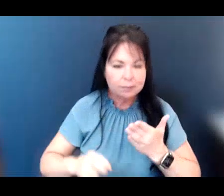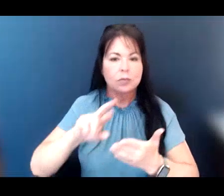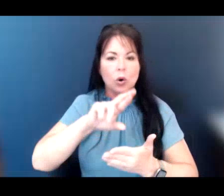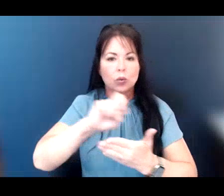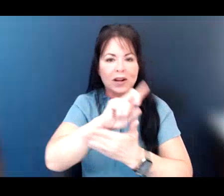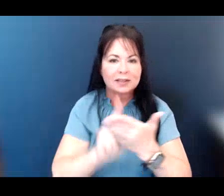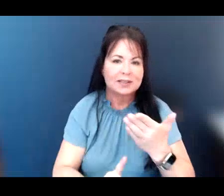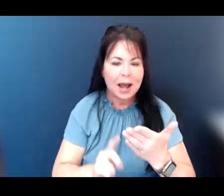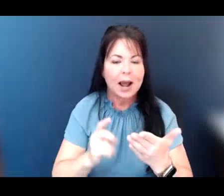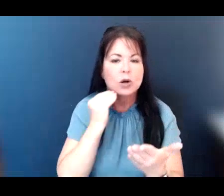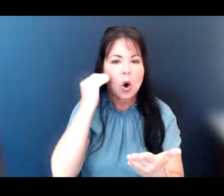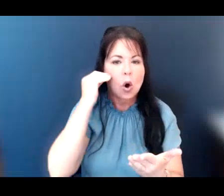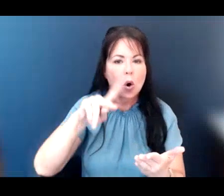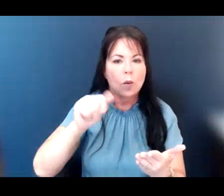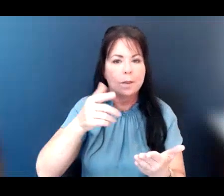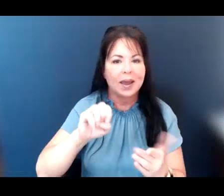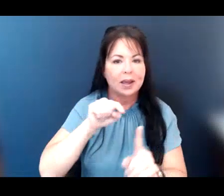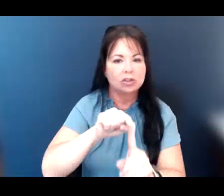So the Hub is a service, kind of a product,